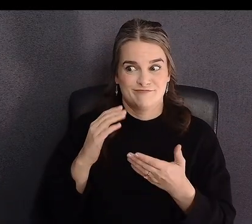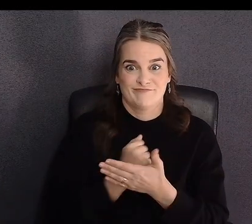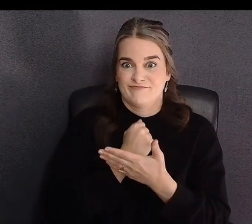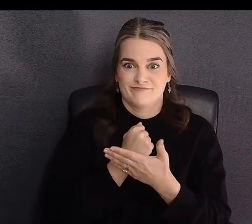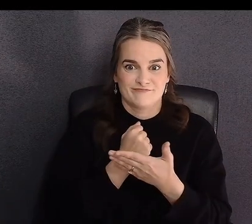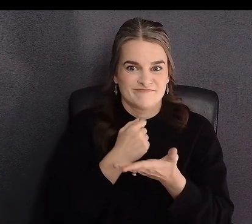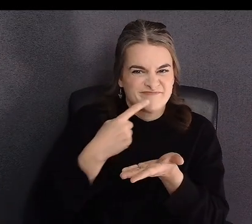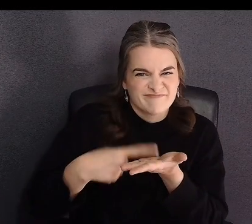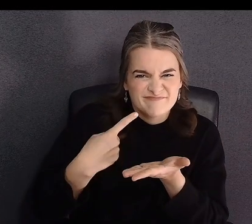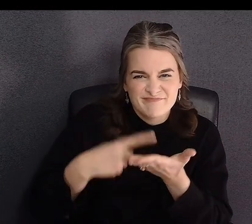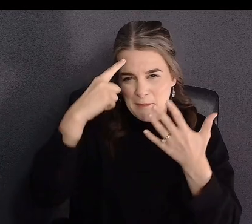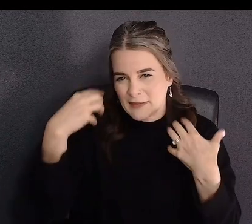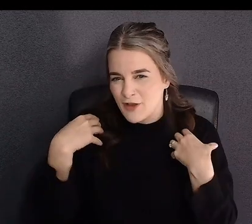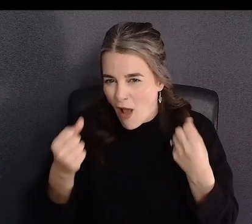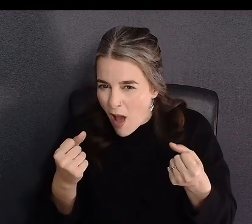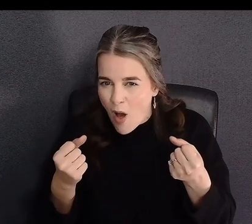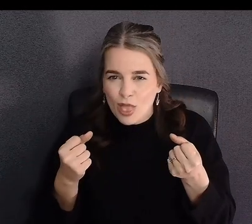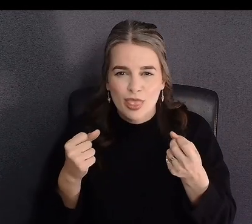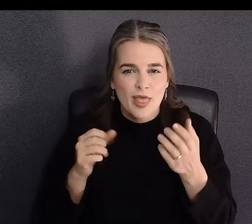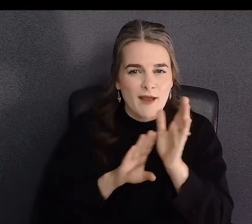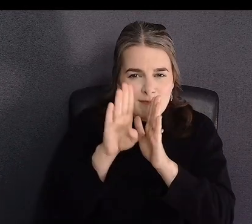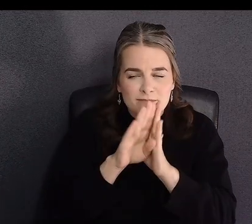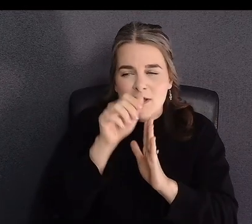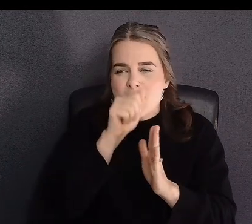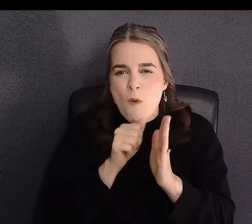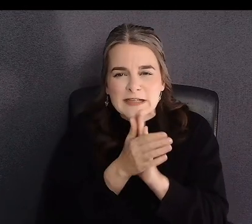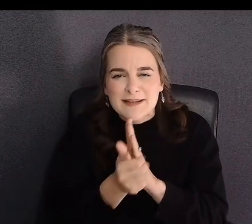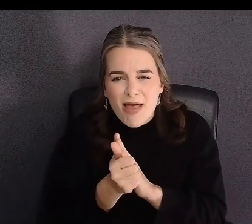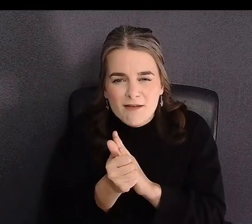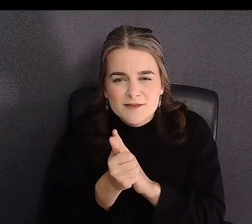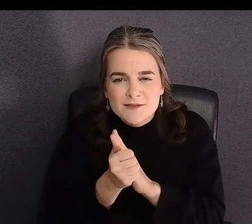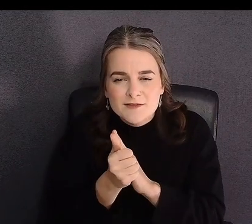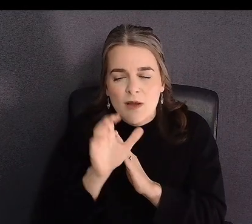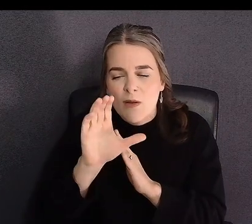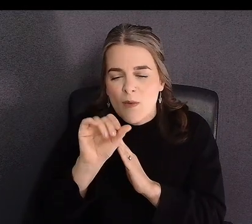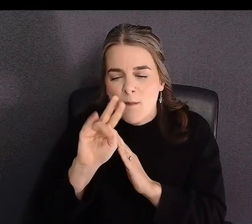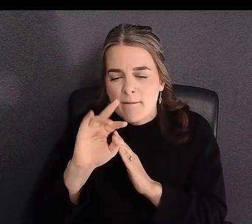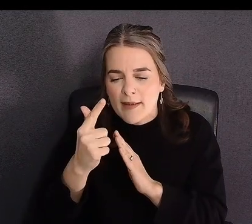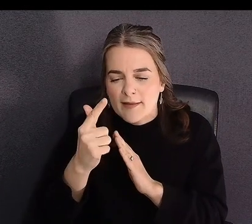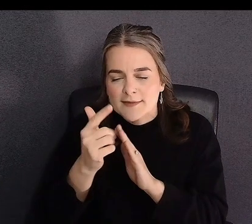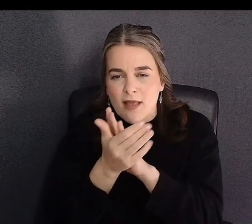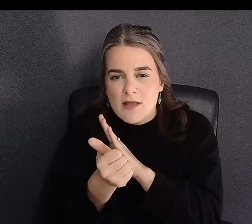and building coping skills and adapting and coping with, again,